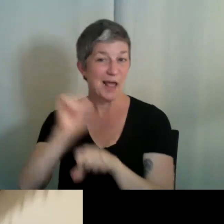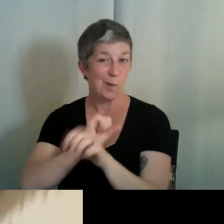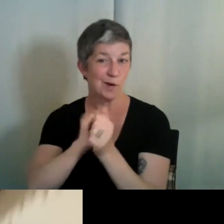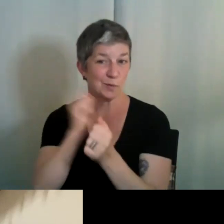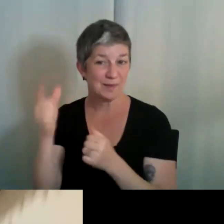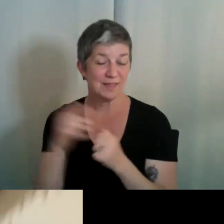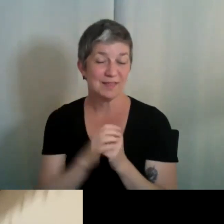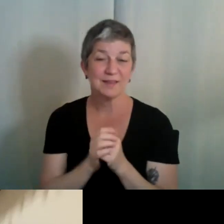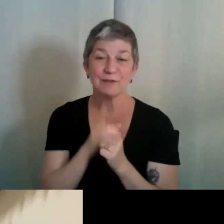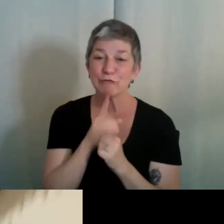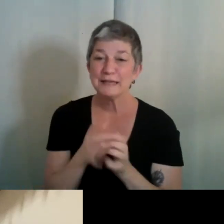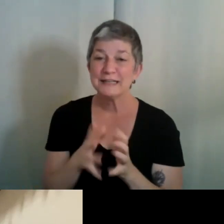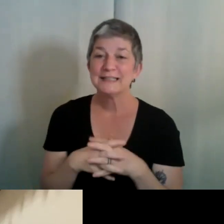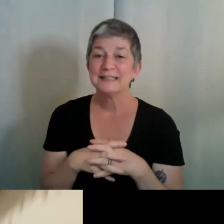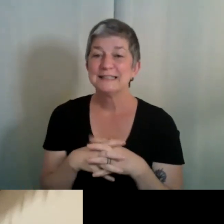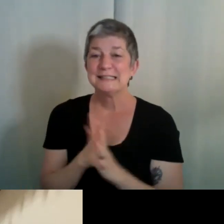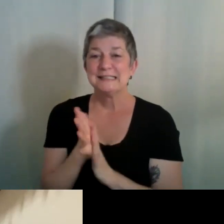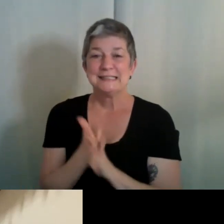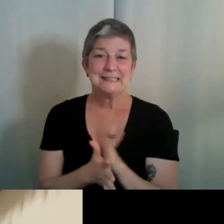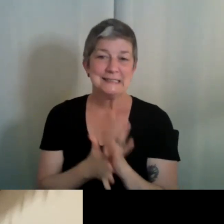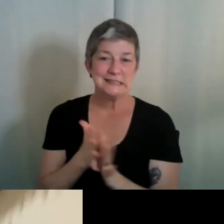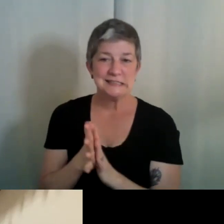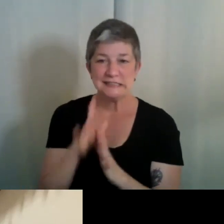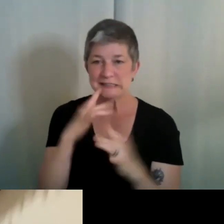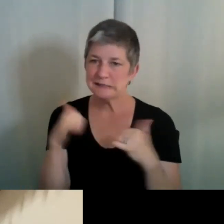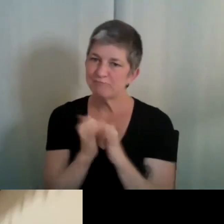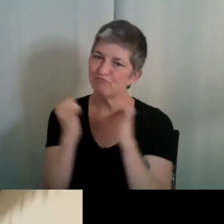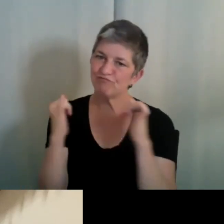really, it was like, butting heads. It was very, very